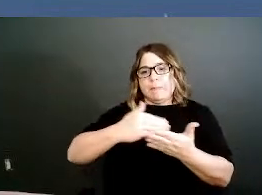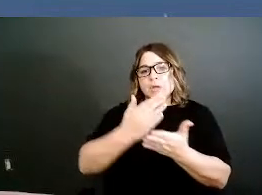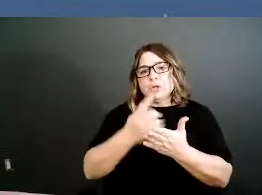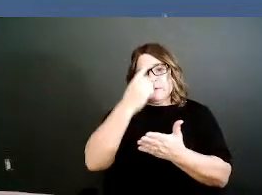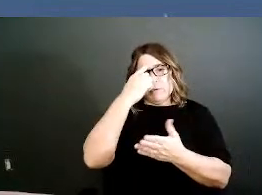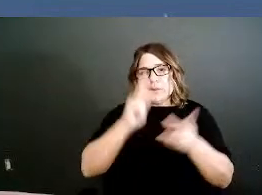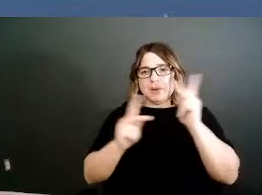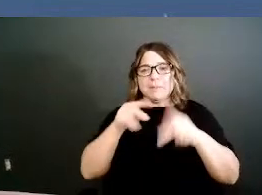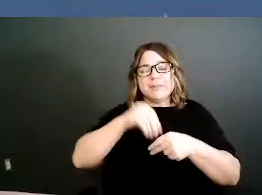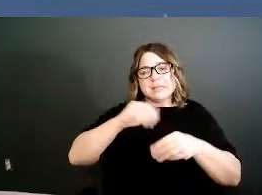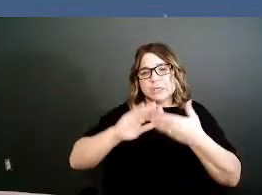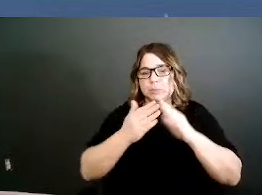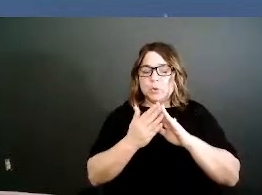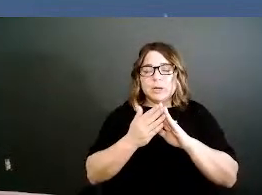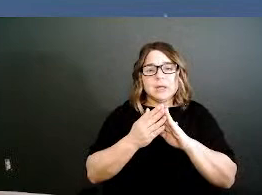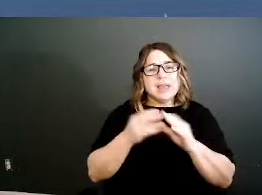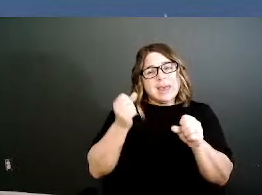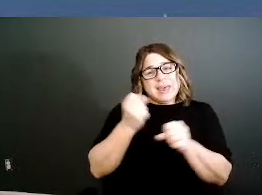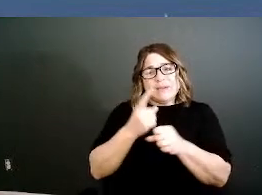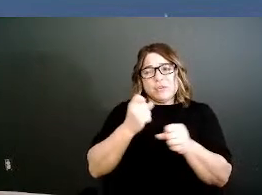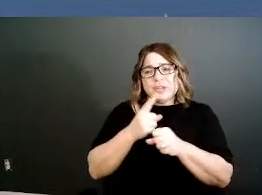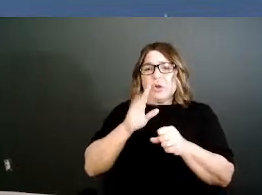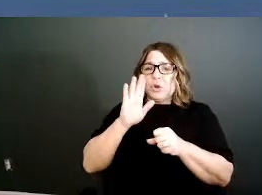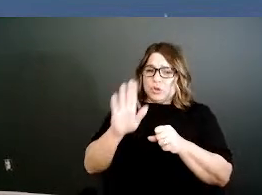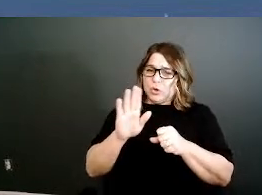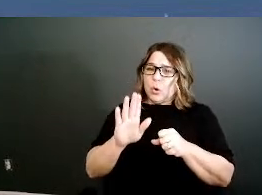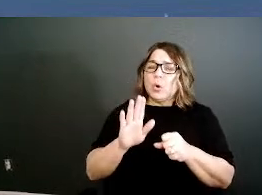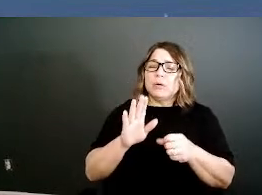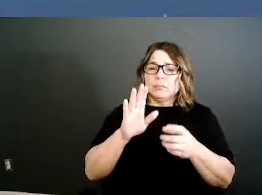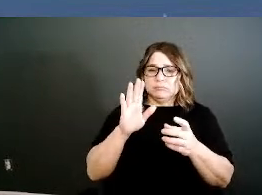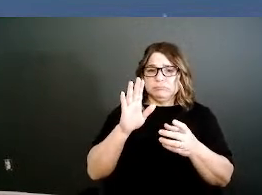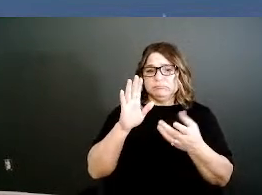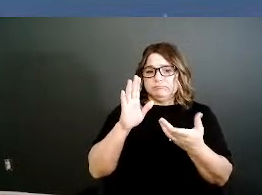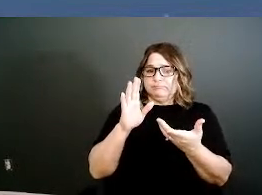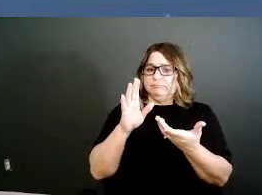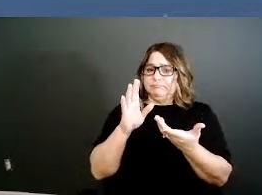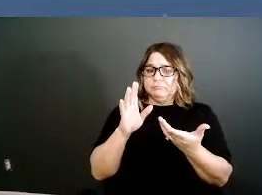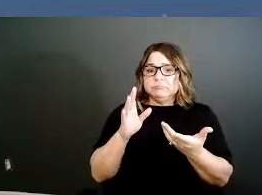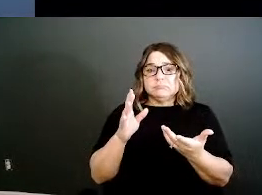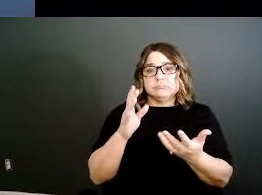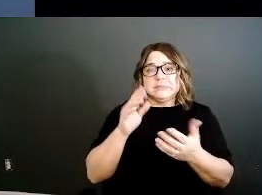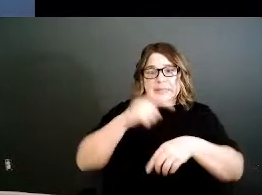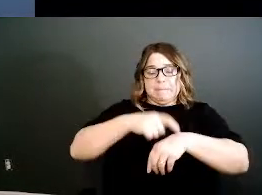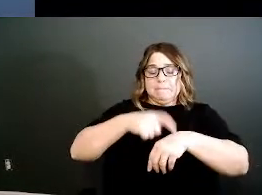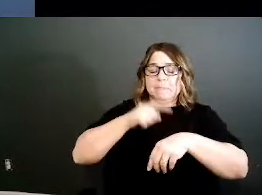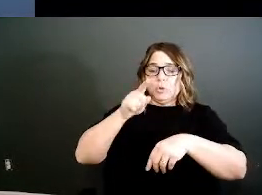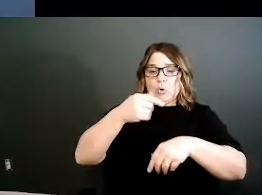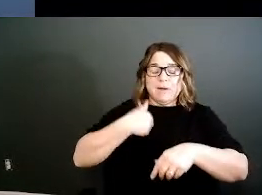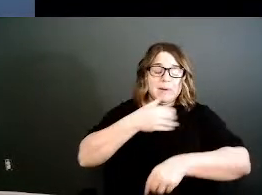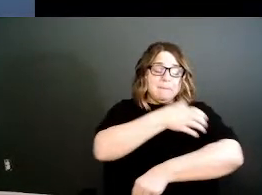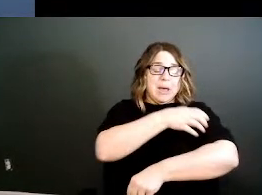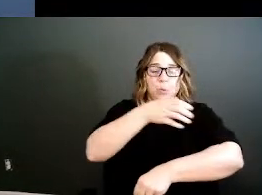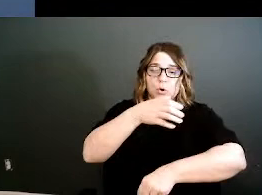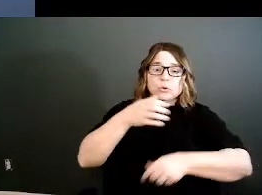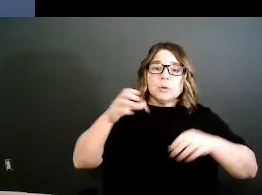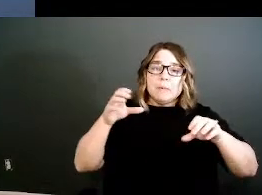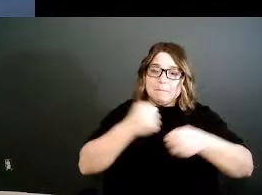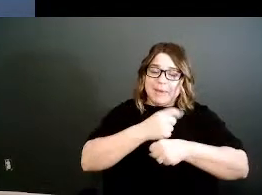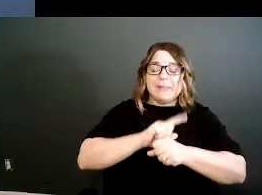THANK YOU. ≫ THIS IS SHEILA NAJAD. I GOT DISCONNECTED. SORRY. ≫ COUNCIL PRESIDENT NO WORRIES. WELCOME.